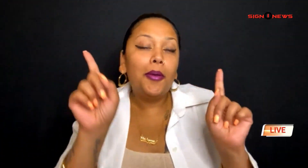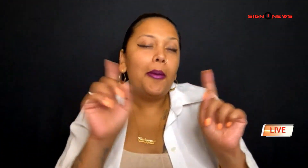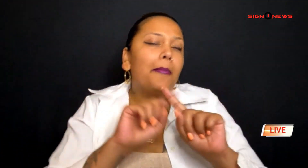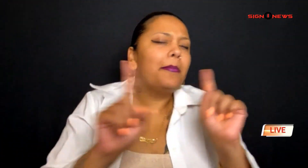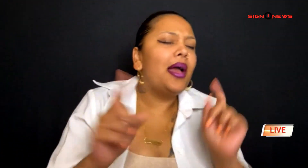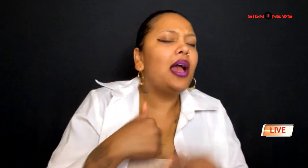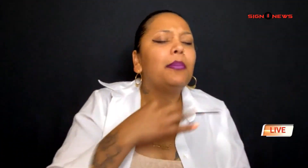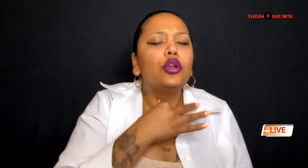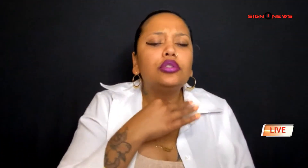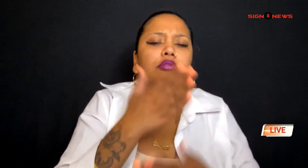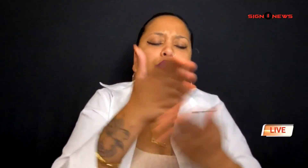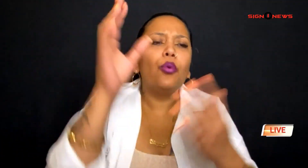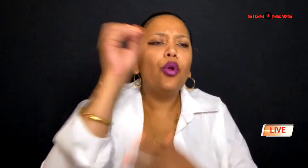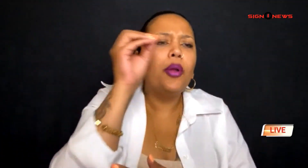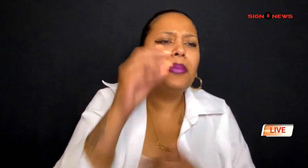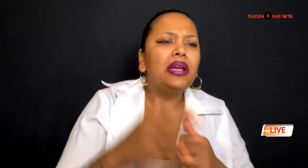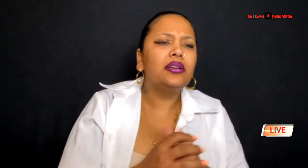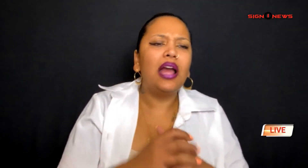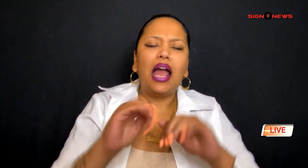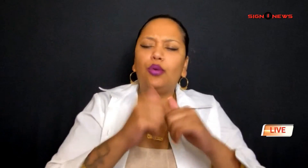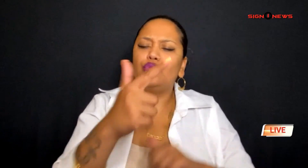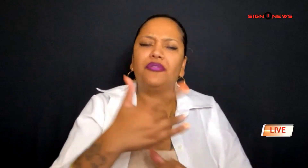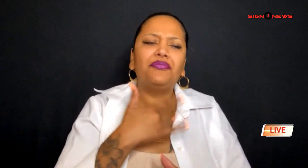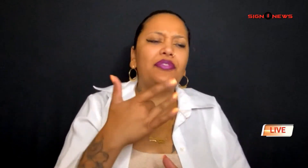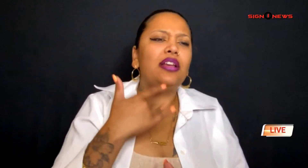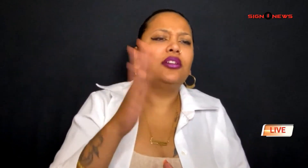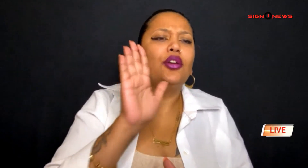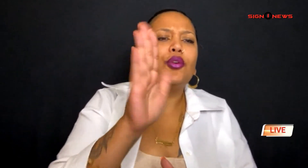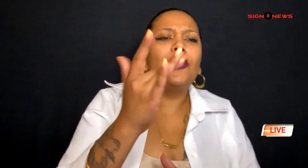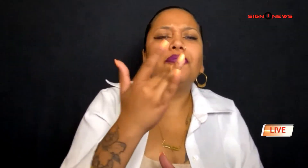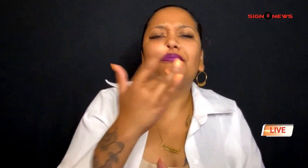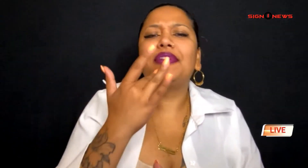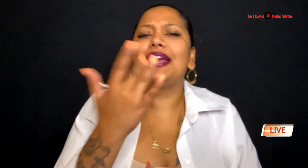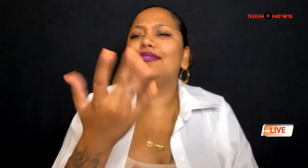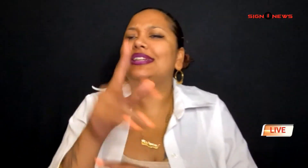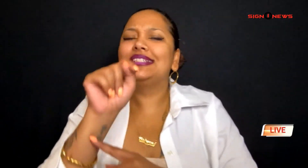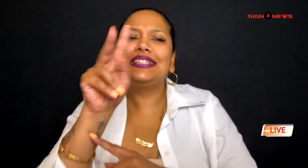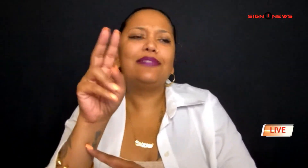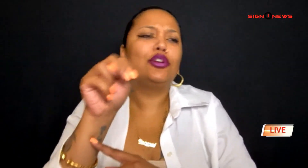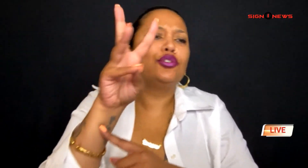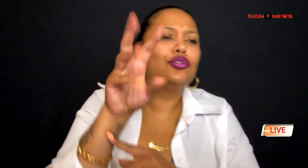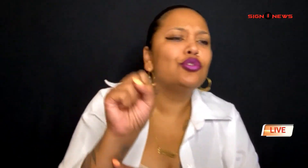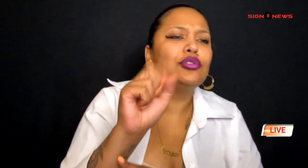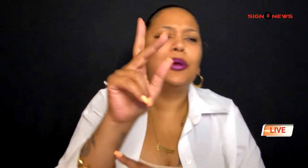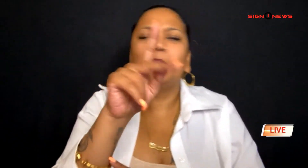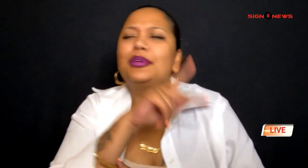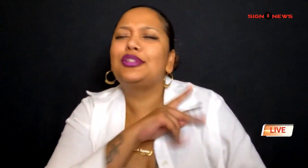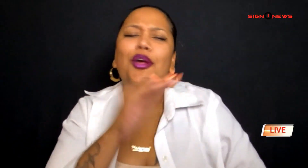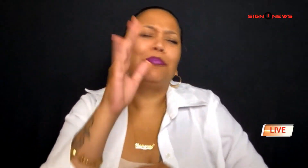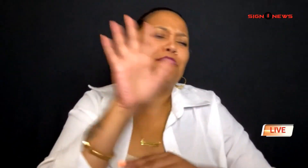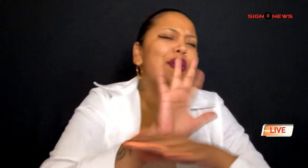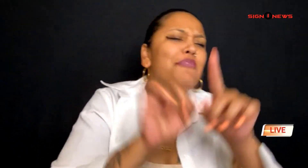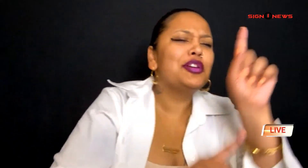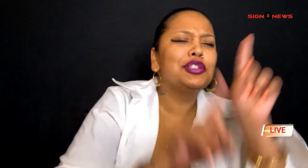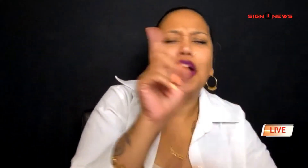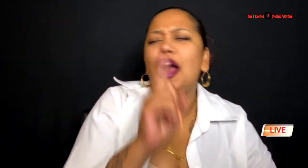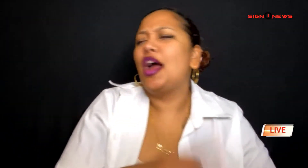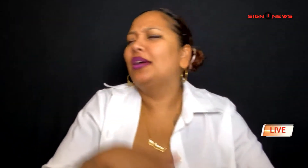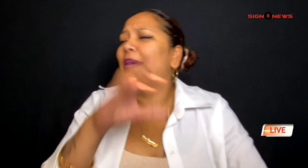but I'm curious how would you feel if your favorite television news personality or movie star